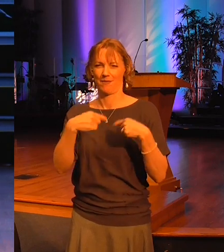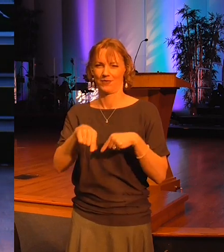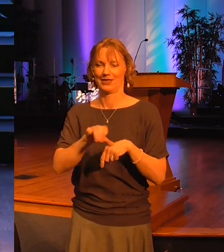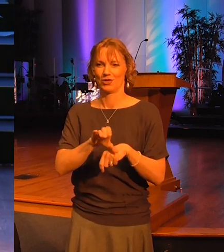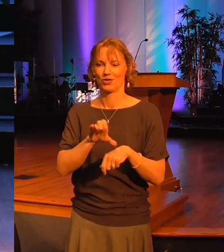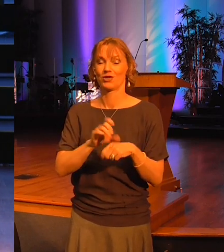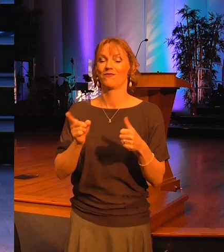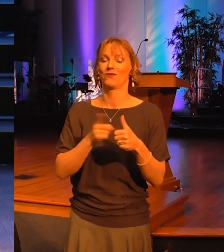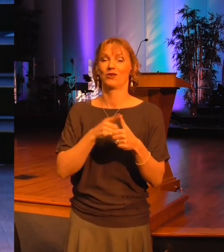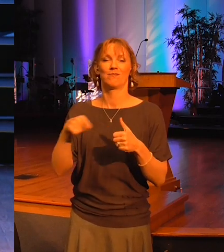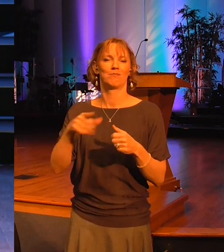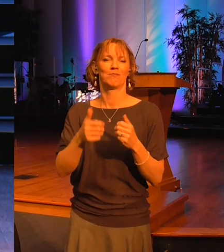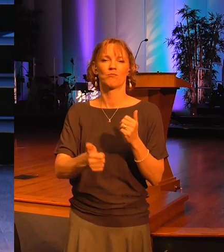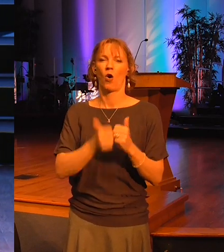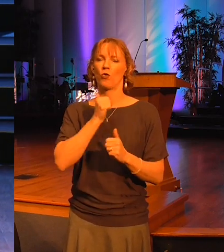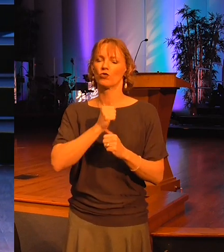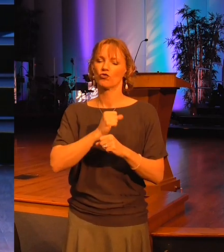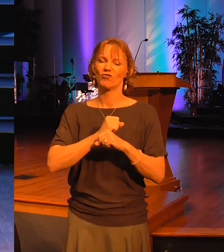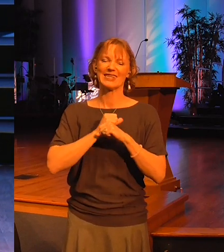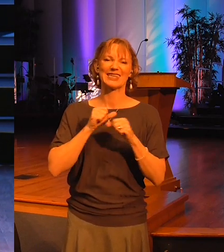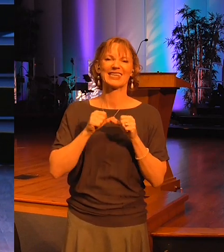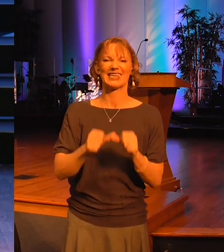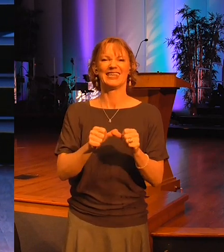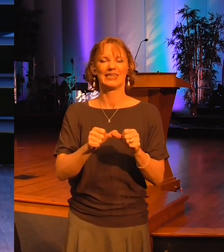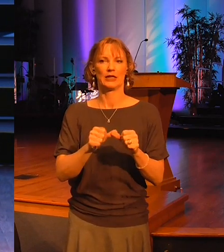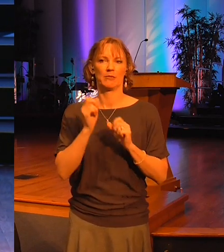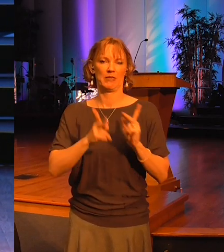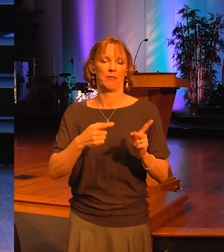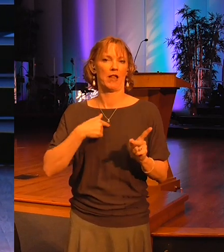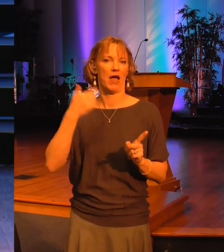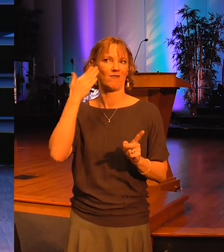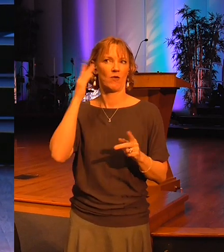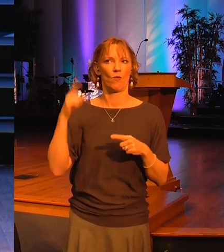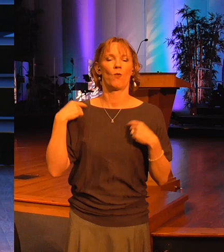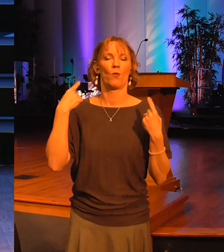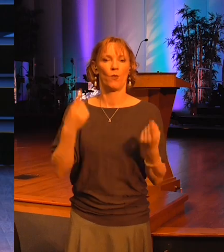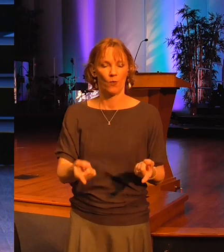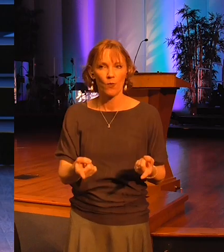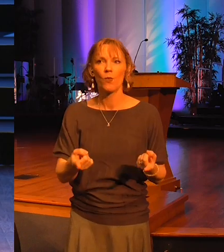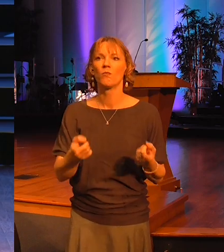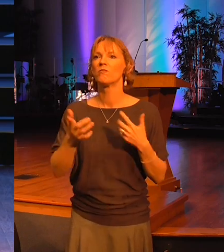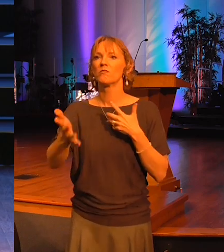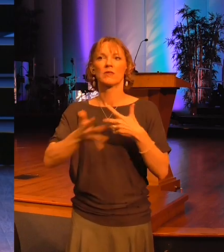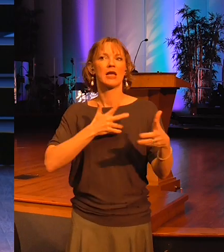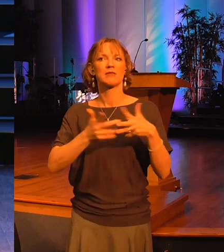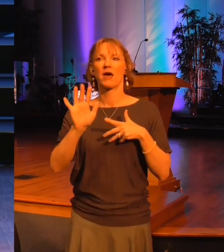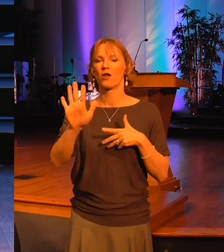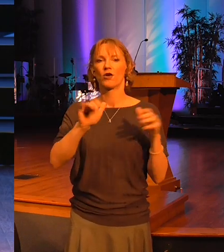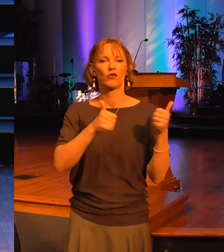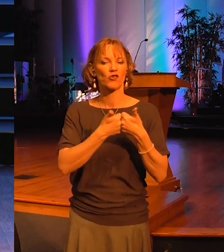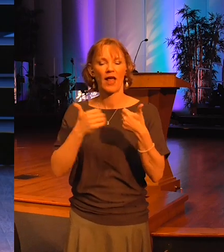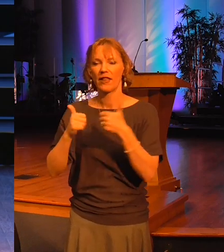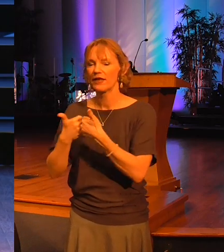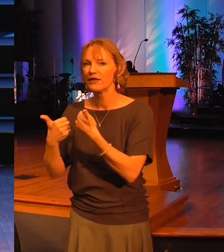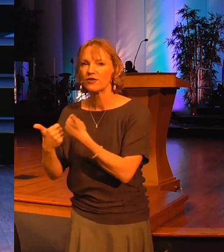most resilient people I know that no matter what they're challenged with they're committed to